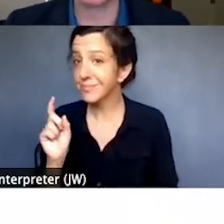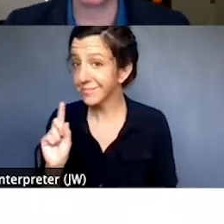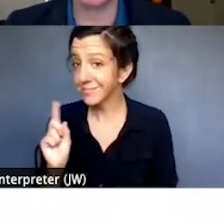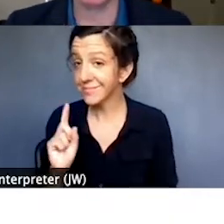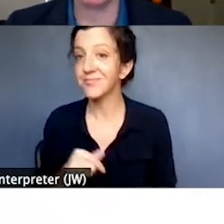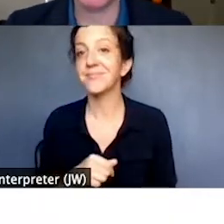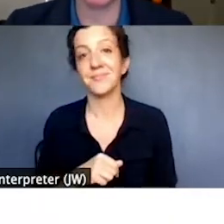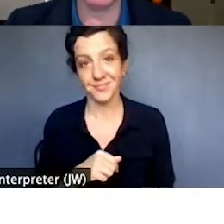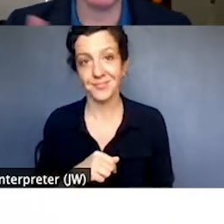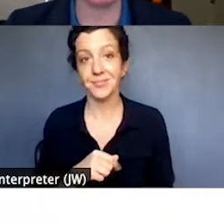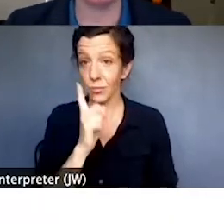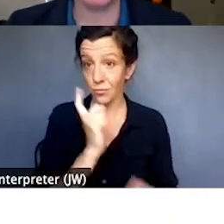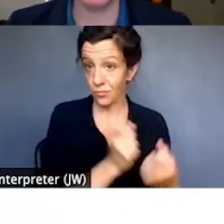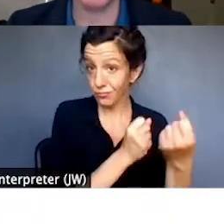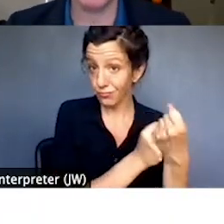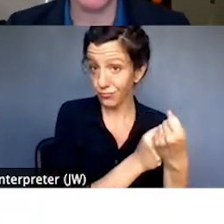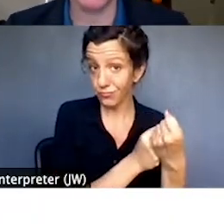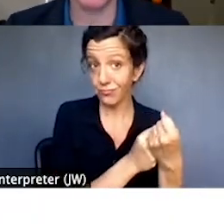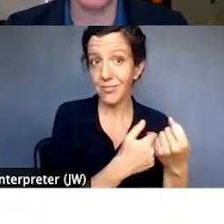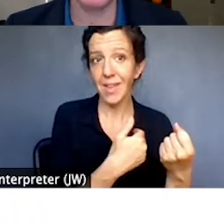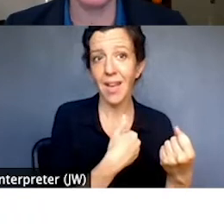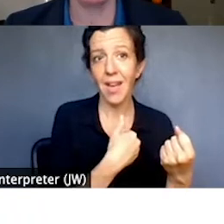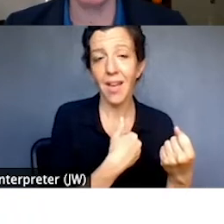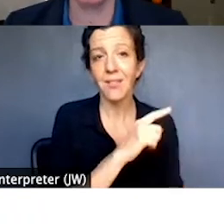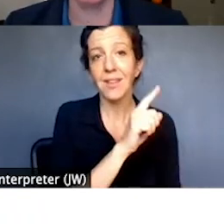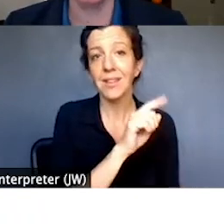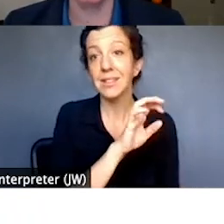And this one's neck and neck. You've actually got really close funding, and that's that's pretty unusual.